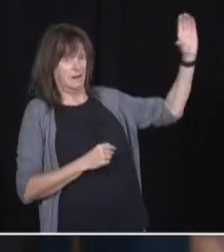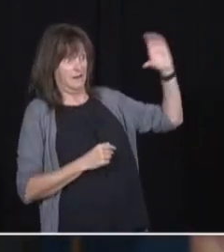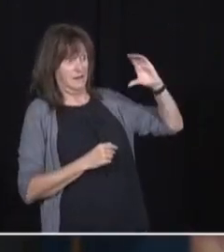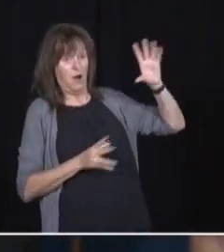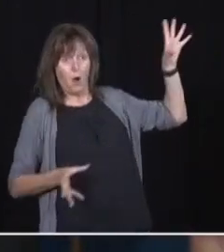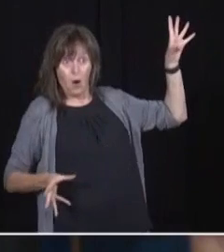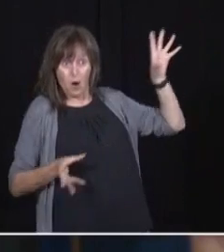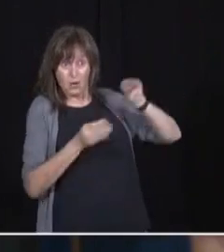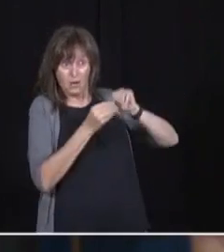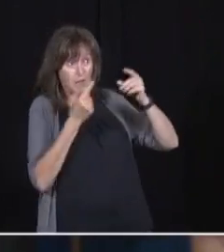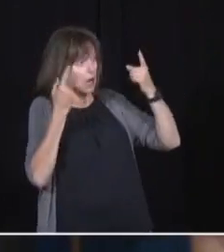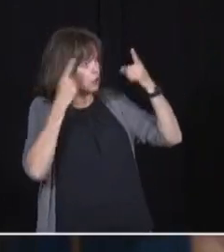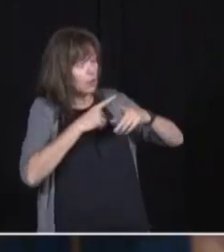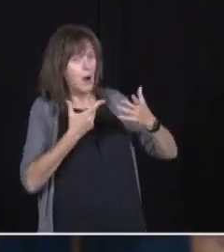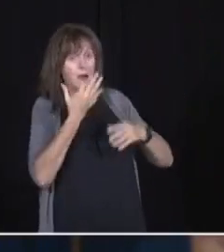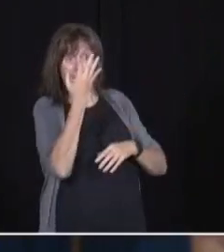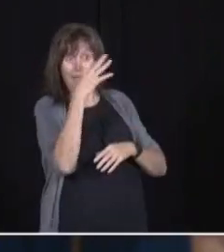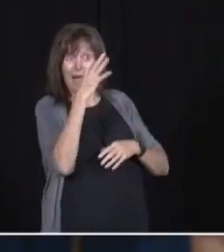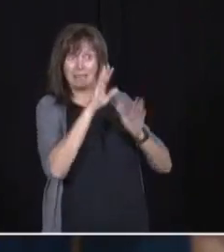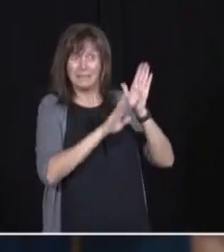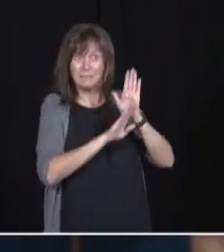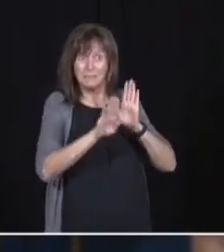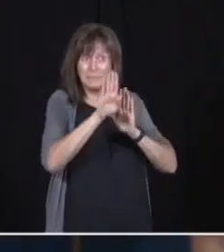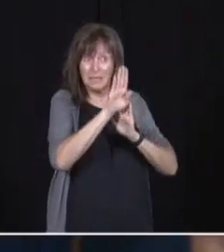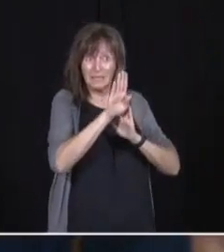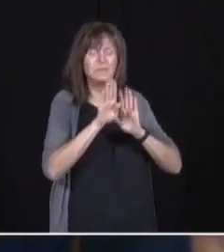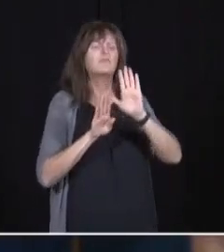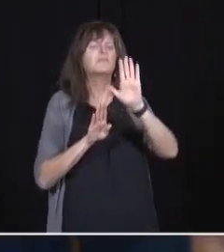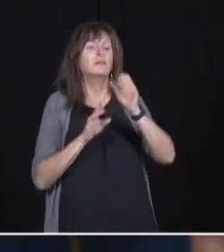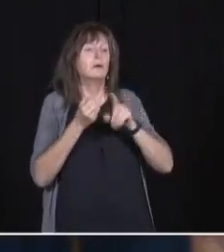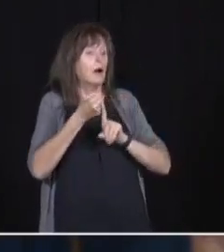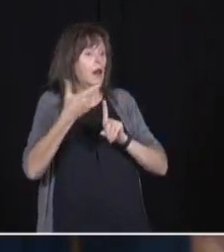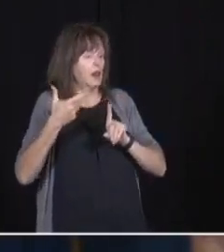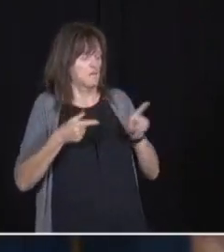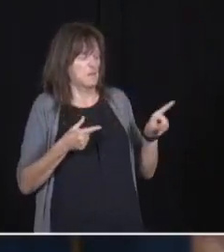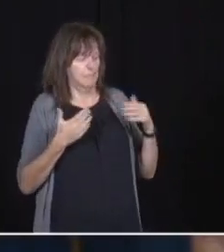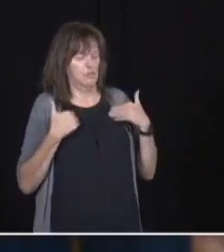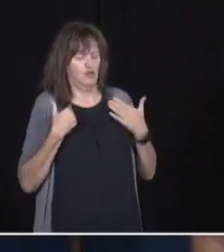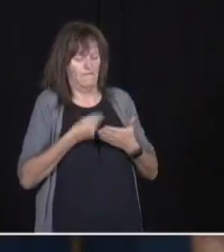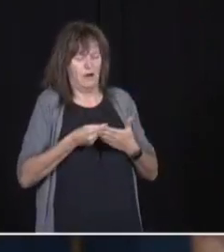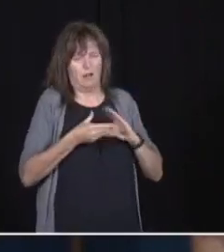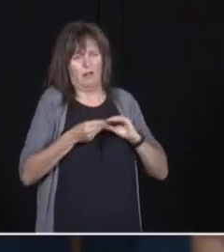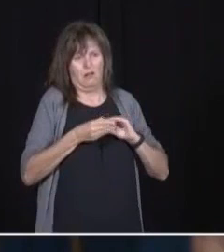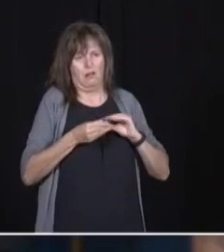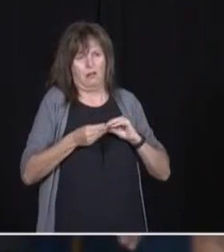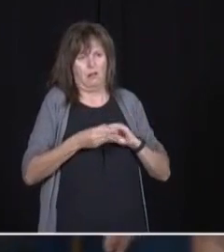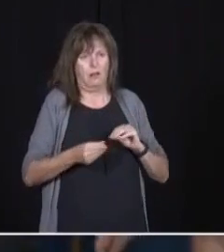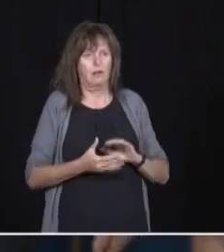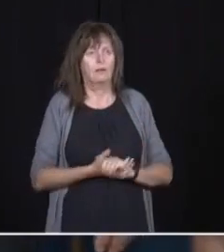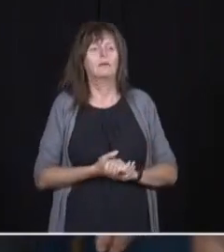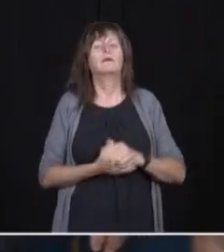billion that they are sending to Ontario? Or is this in addition to that? No. It is coming from the federal government.